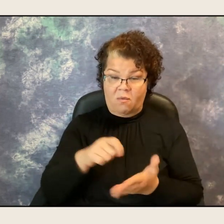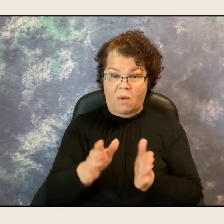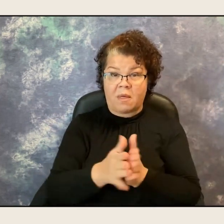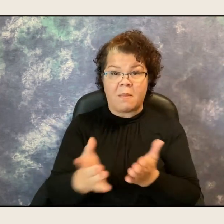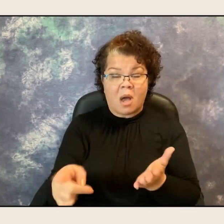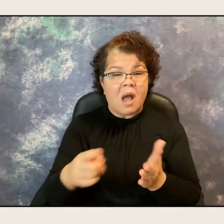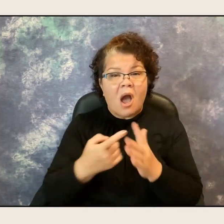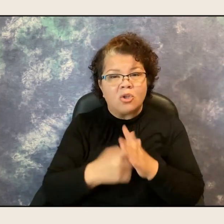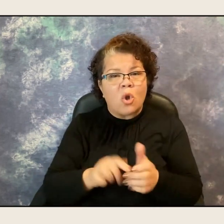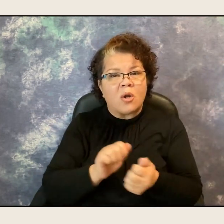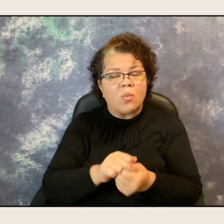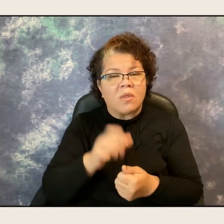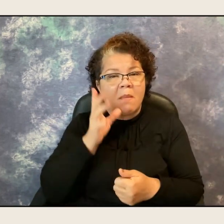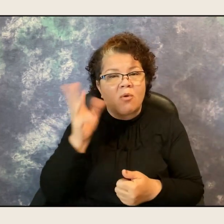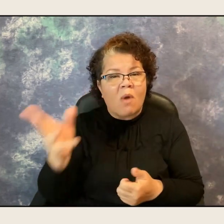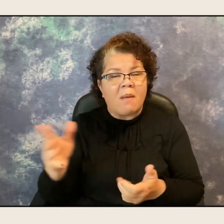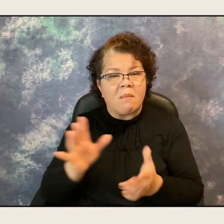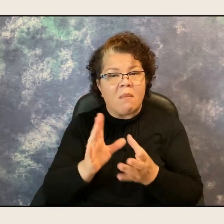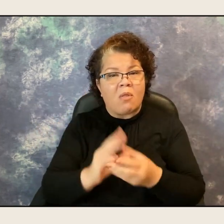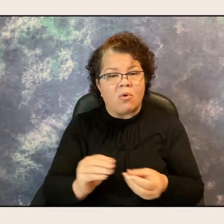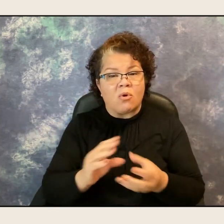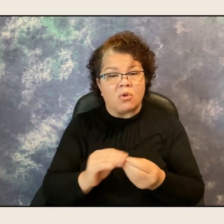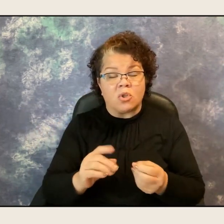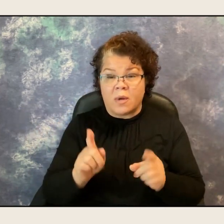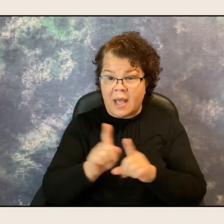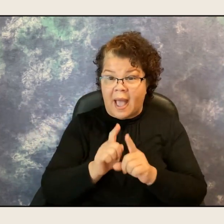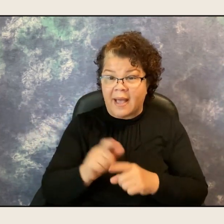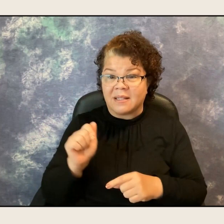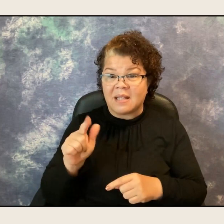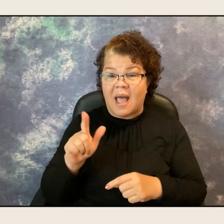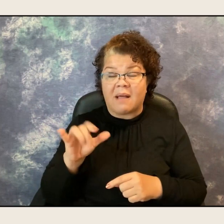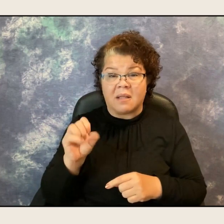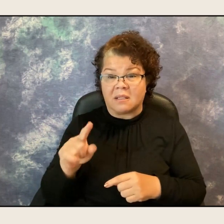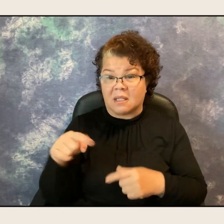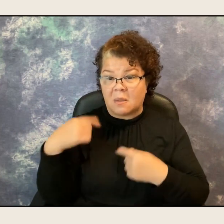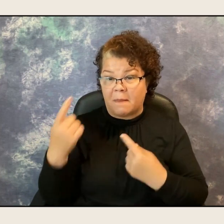as Allison has been saying to intervene what can feel like,